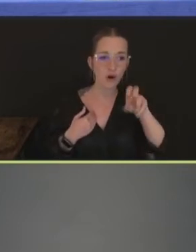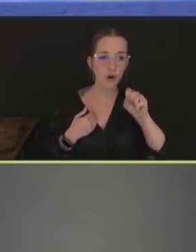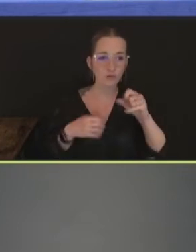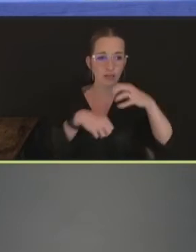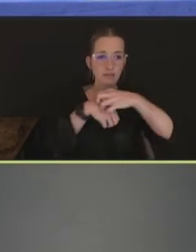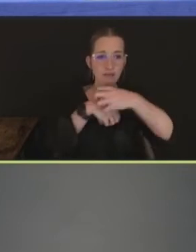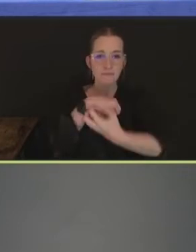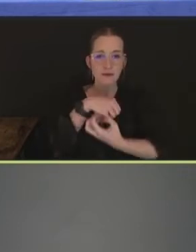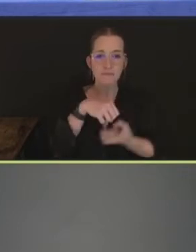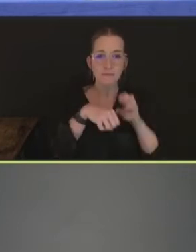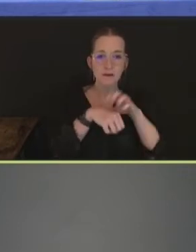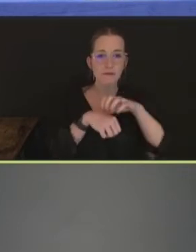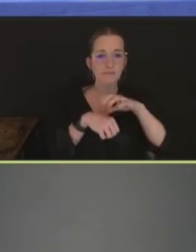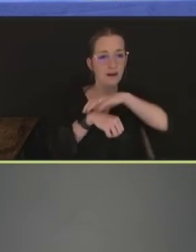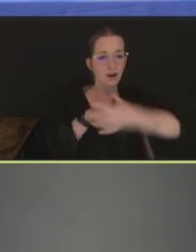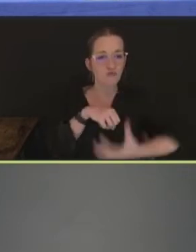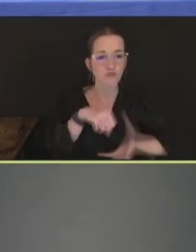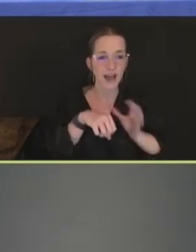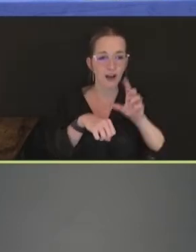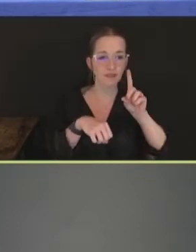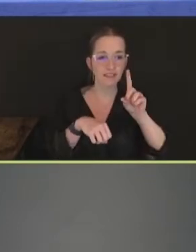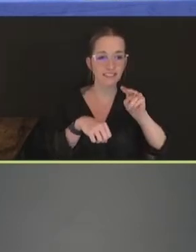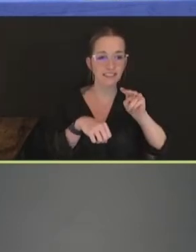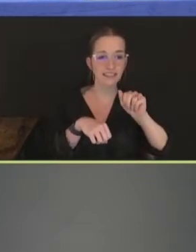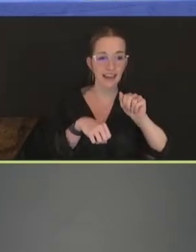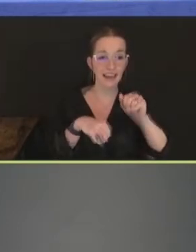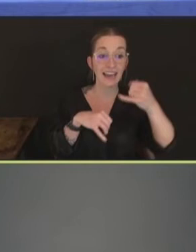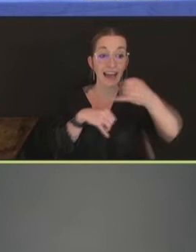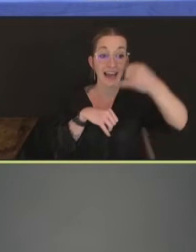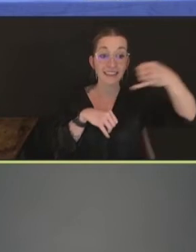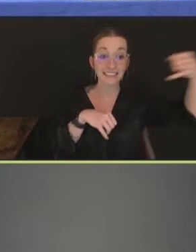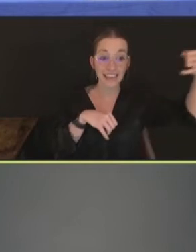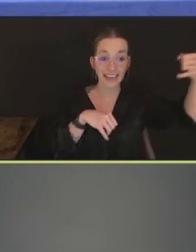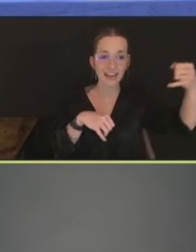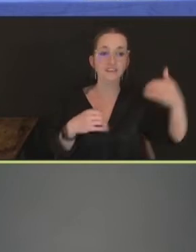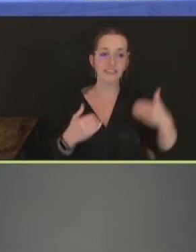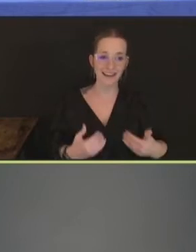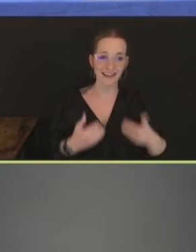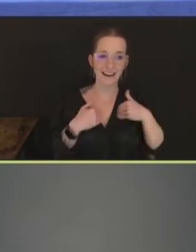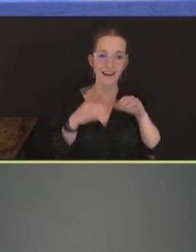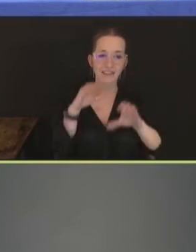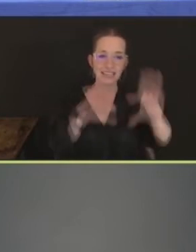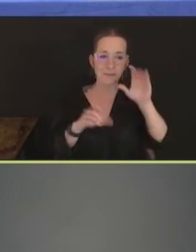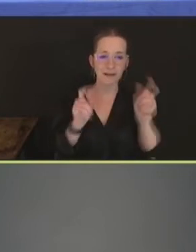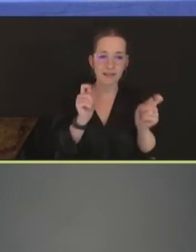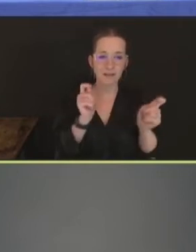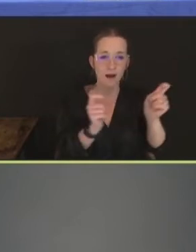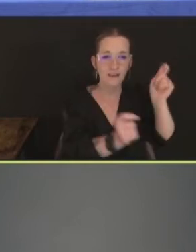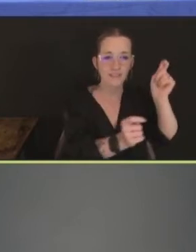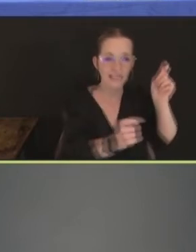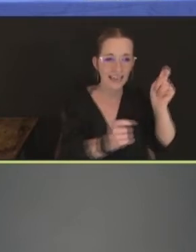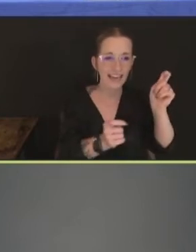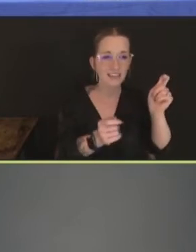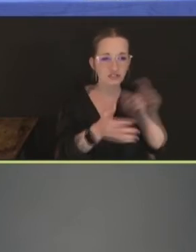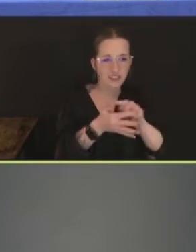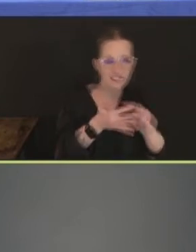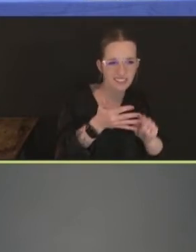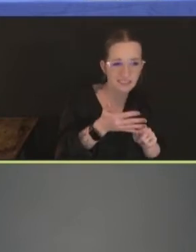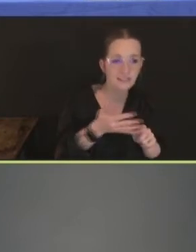And these numerous proteins have been -- have evolved to read and write the -- and remove